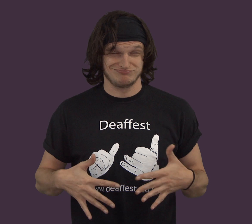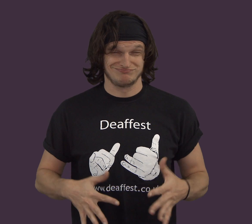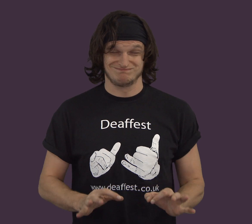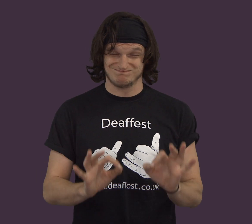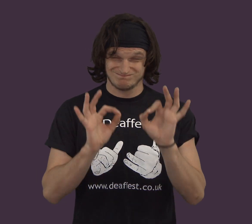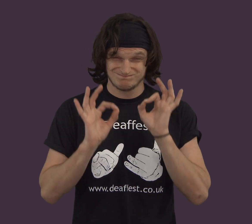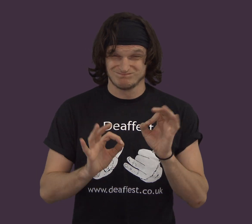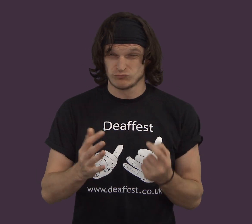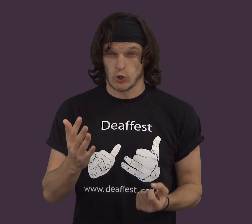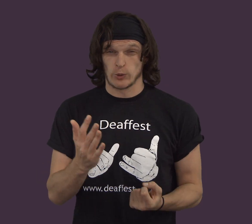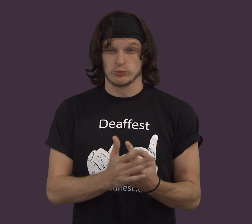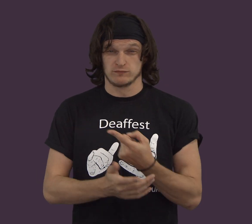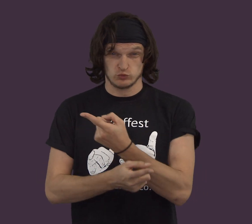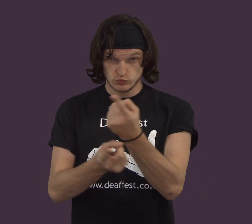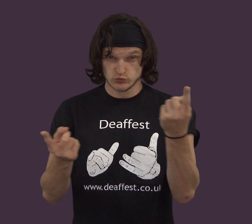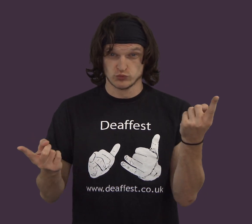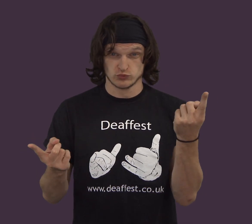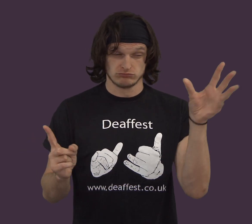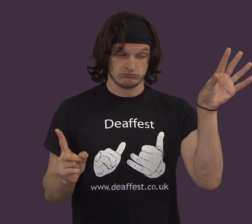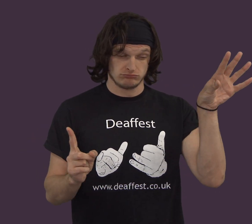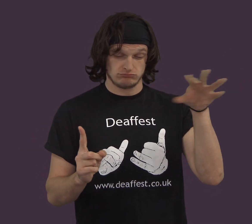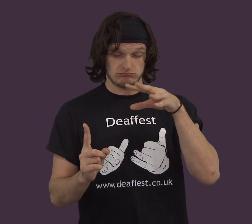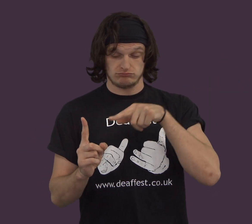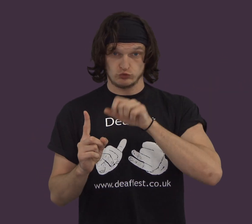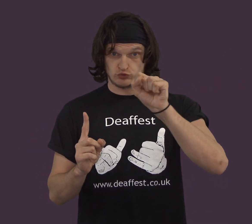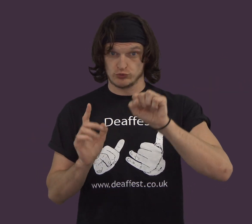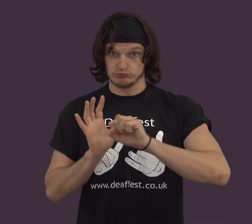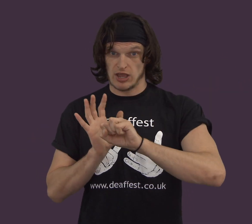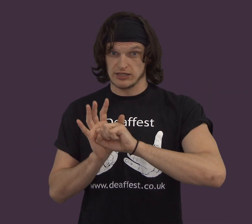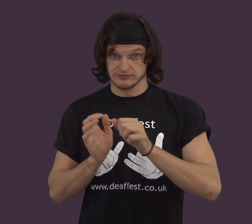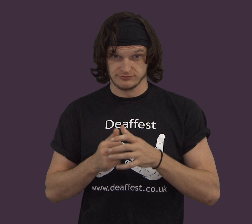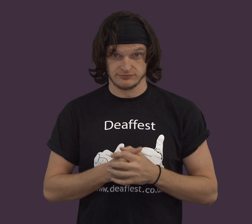This is a fantastic opportunity to shine the spotlight on your brand.